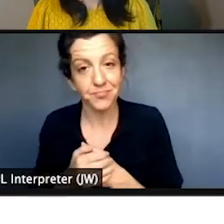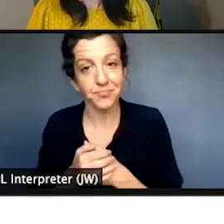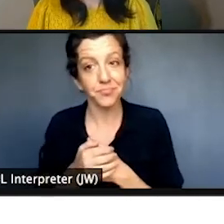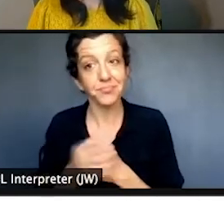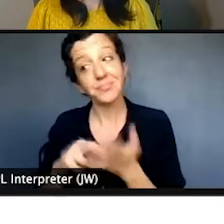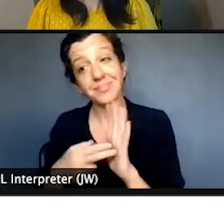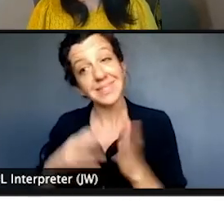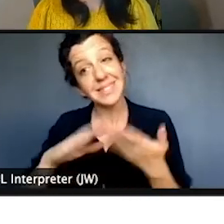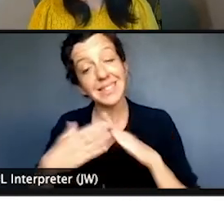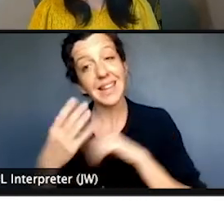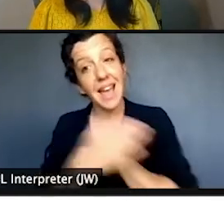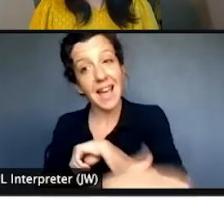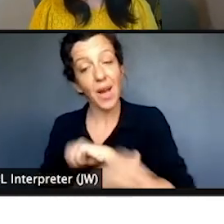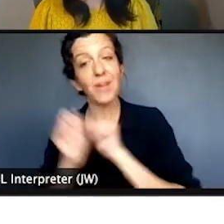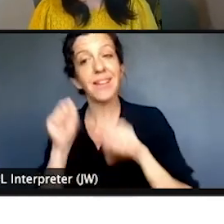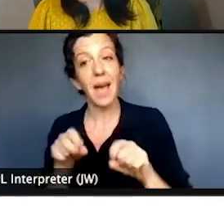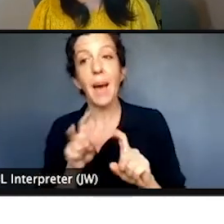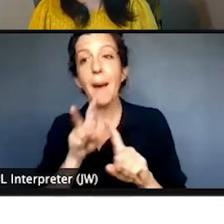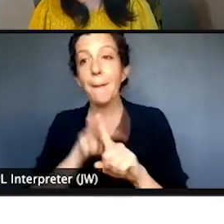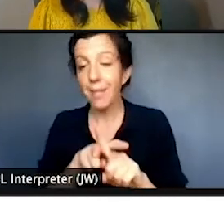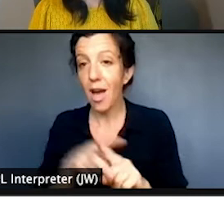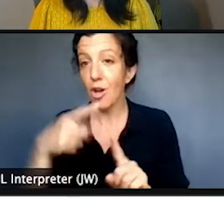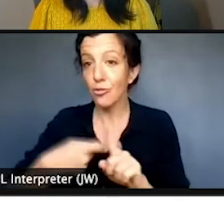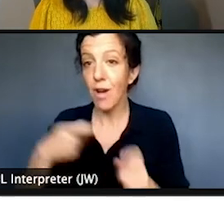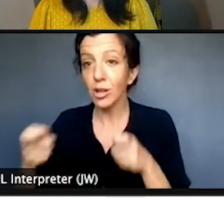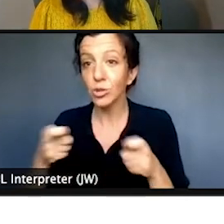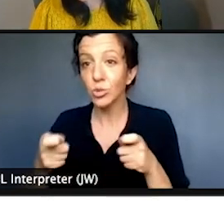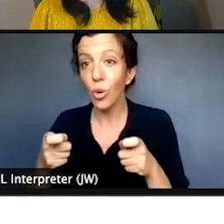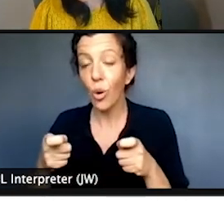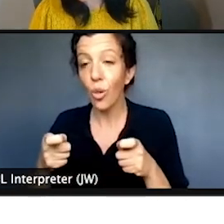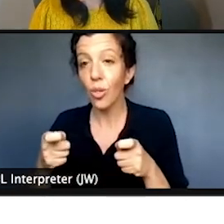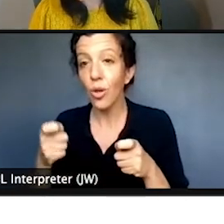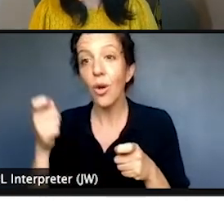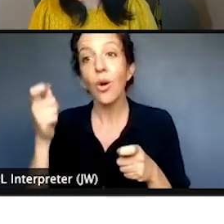But overall, we do think that there is a potential reduction in state and local revenue in the high tens of millions